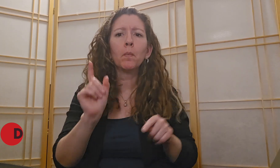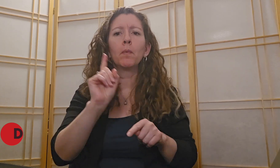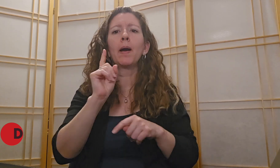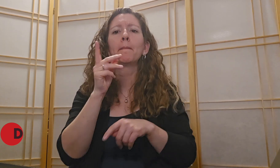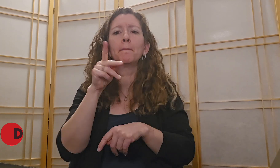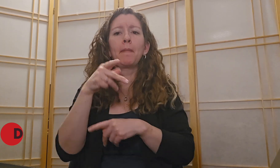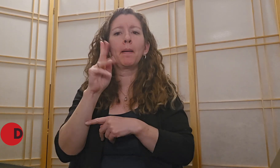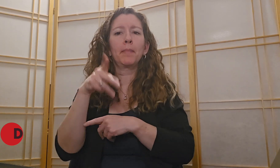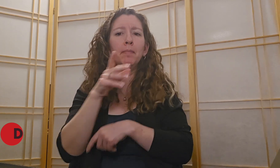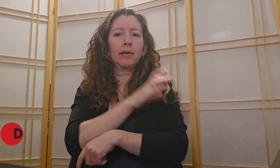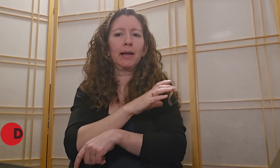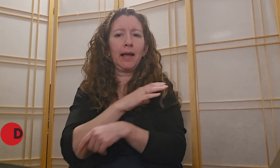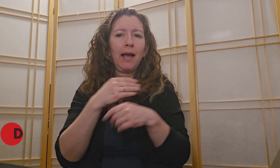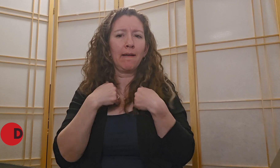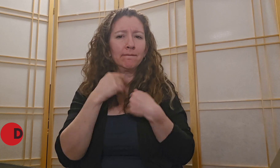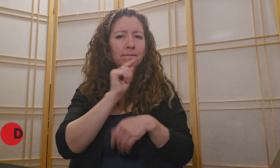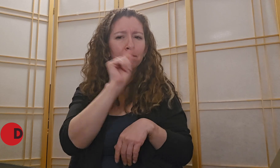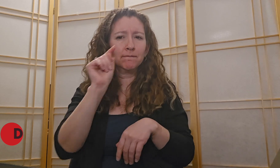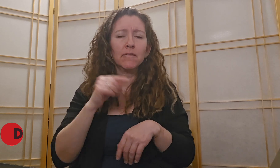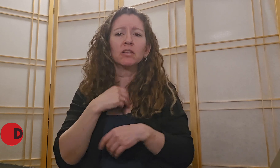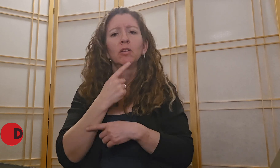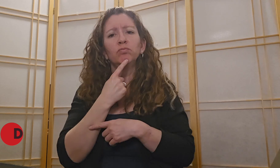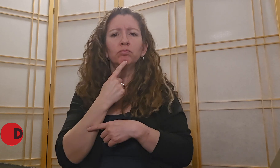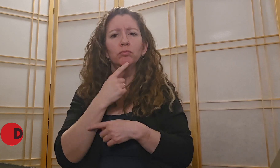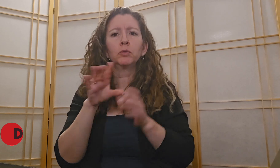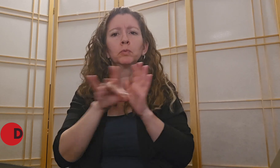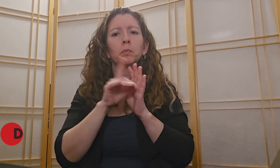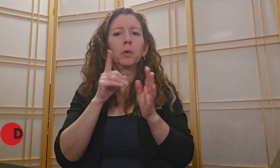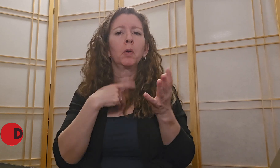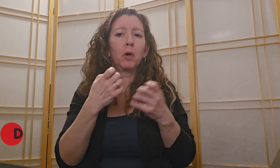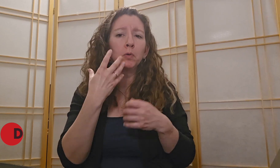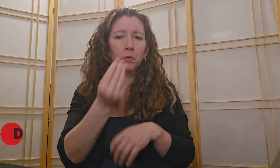My hometown is small and doesn't often have a pop-up clinic -